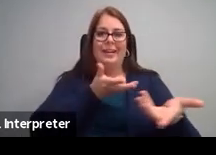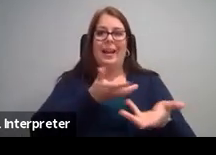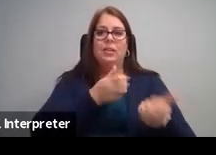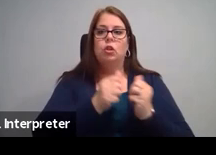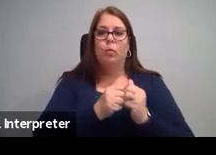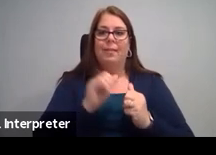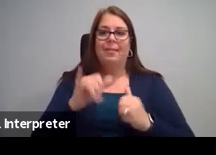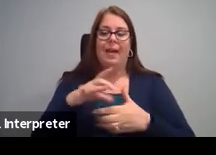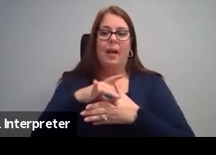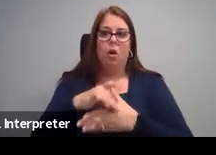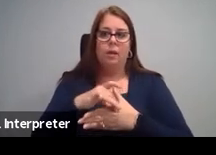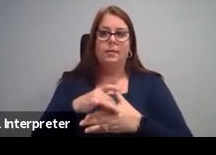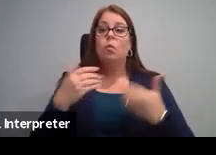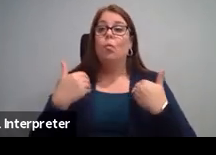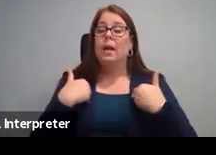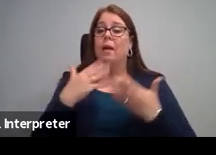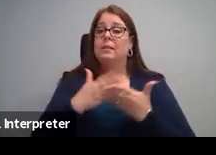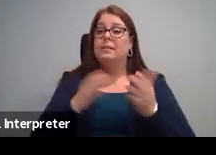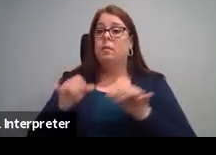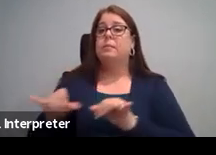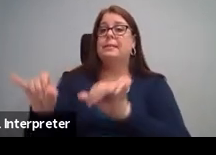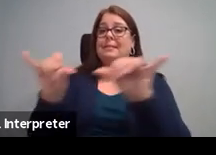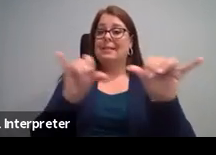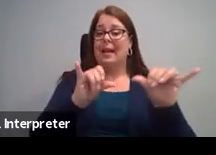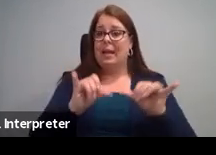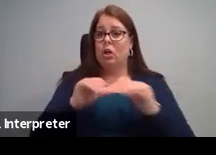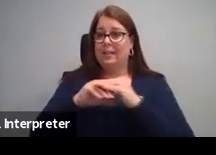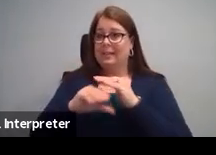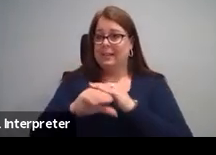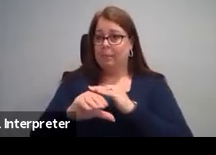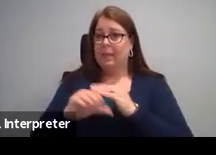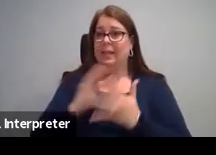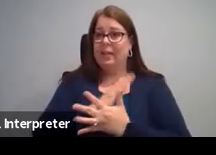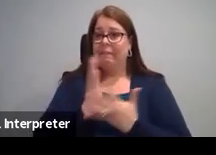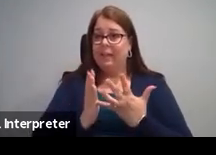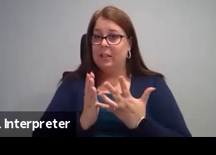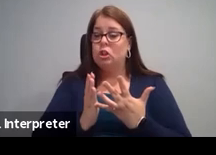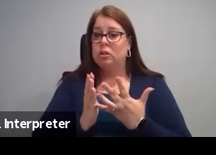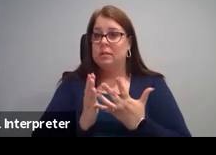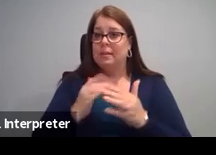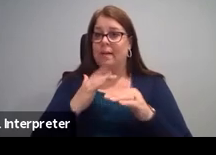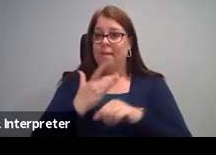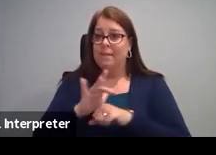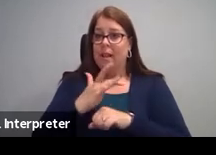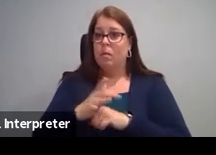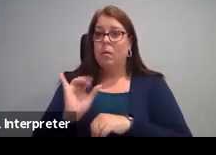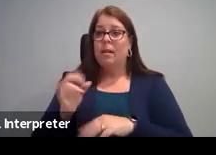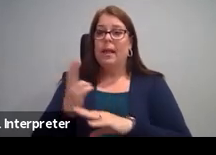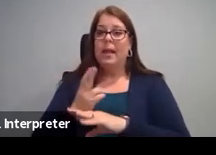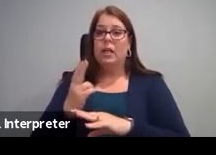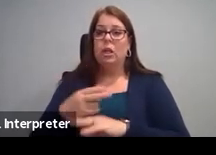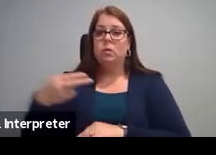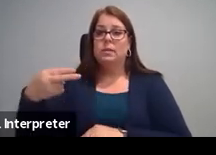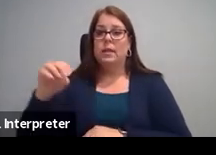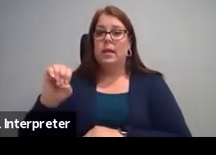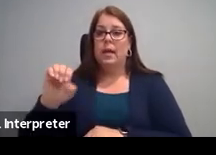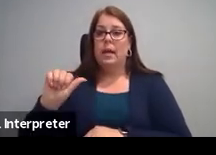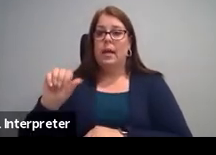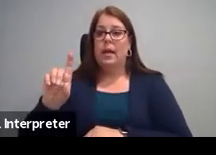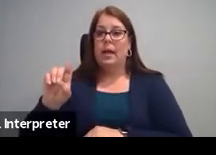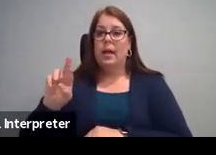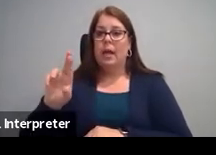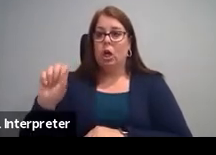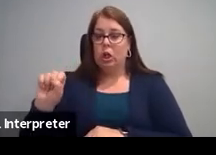Cathy Reznicek: Standard accessibility features like using headers, like a heading one, two and three versus changing the font size.